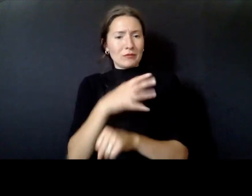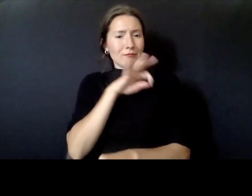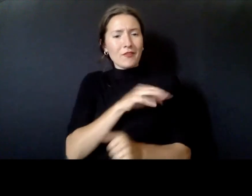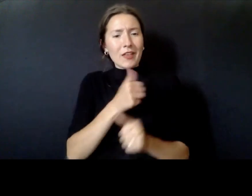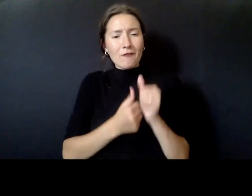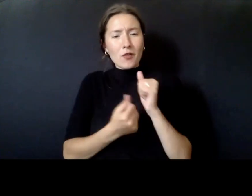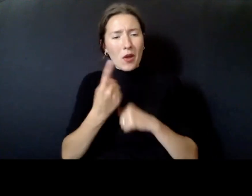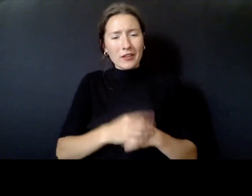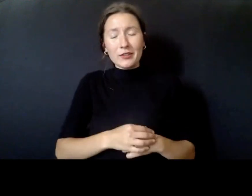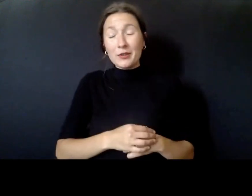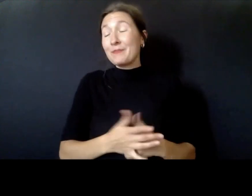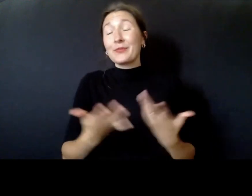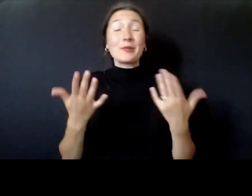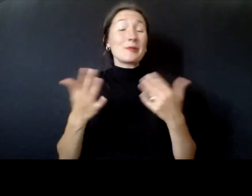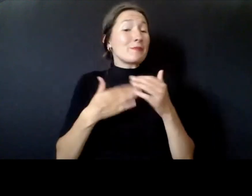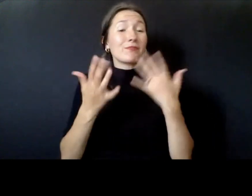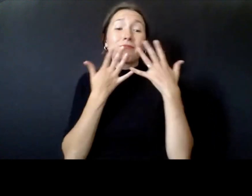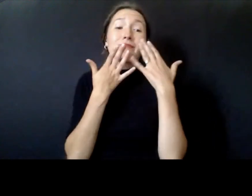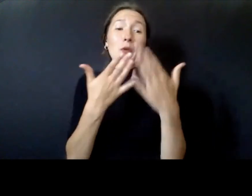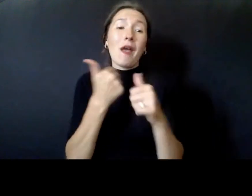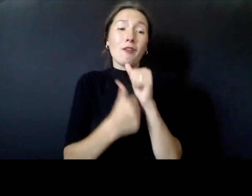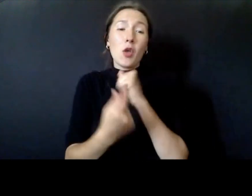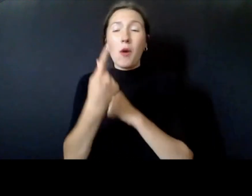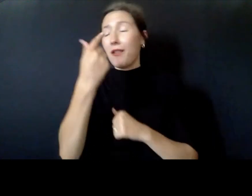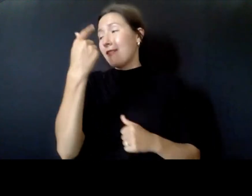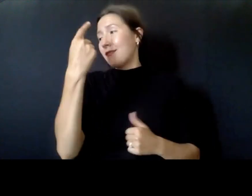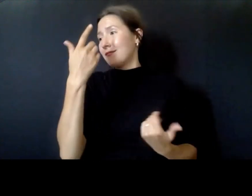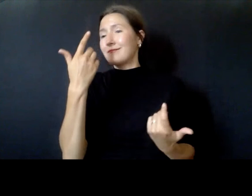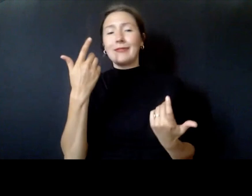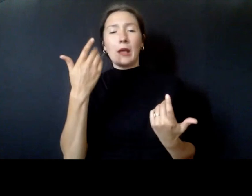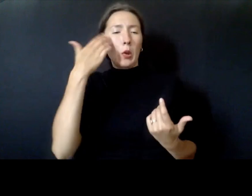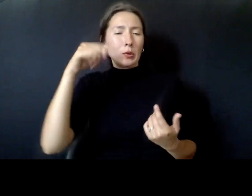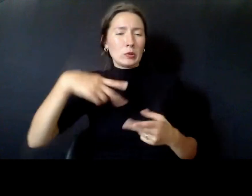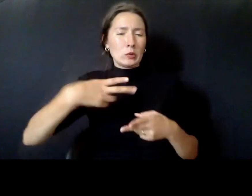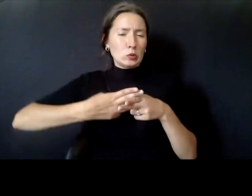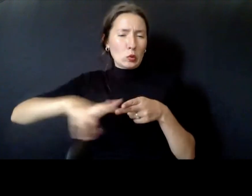what i'll do louise is i will actually um kind of put this all on a one sheeter and i'll send